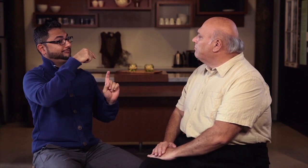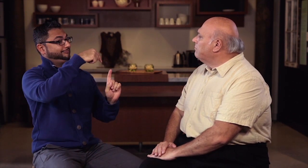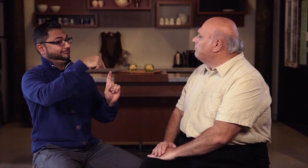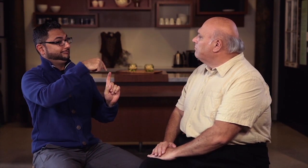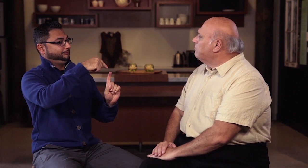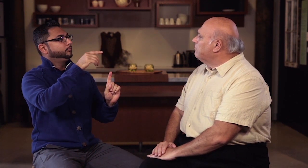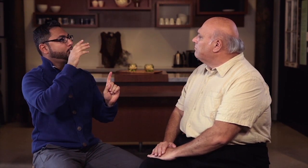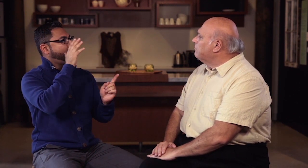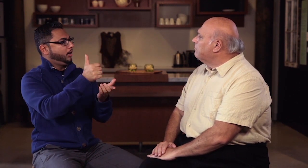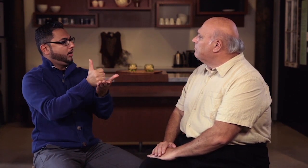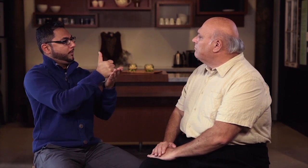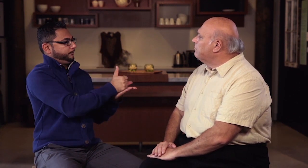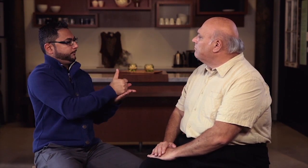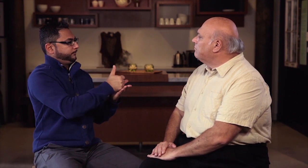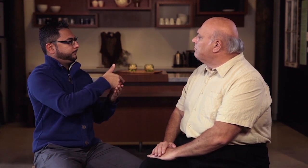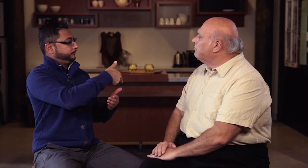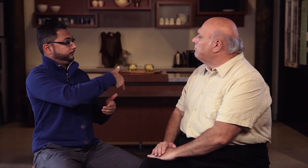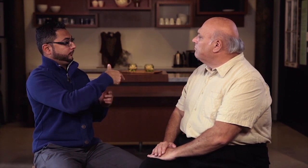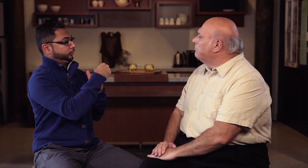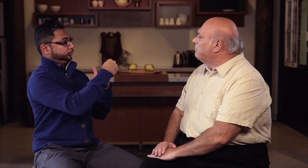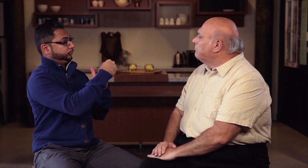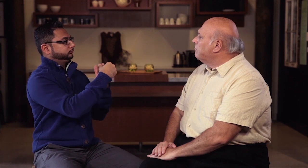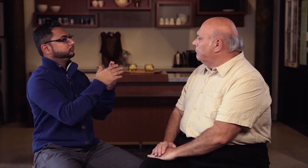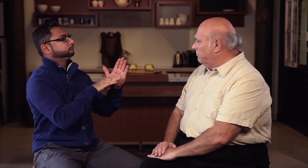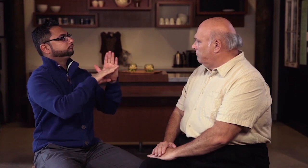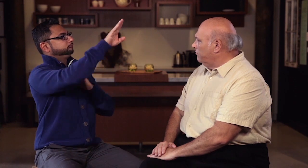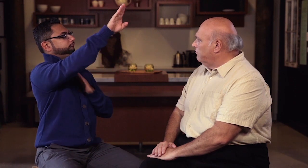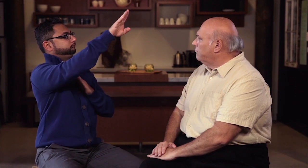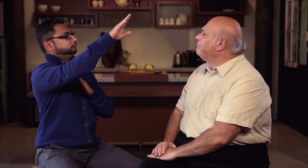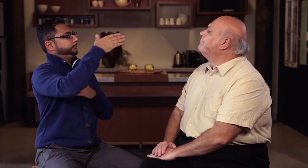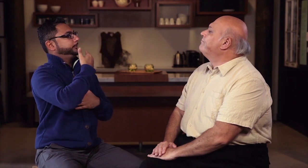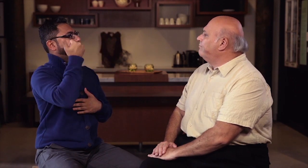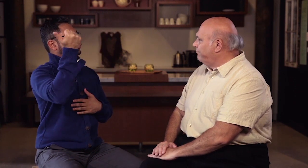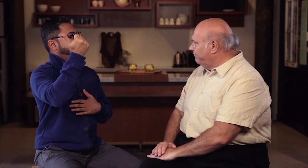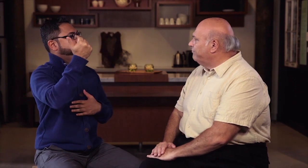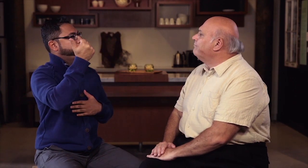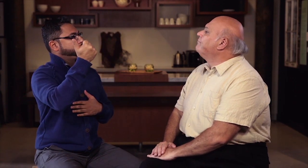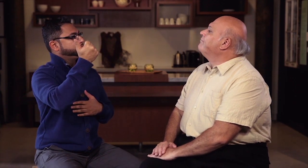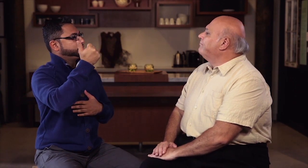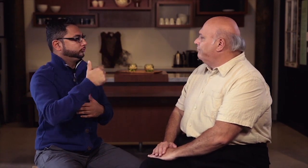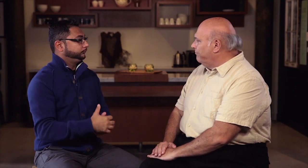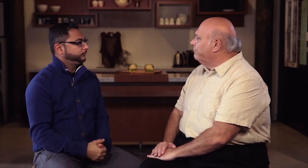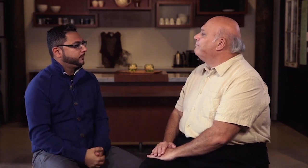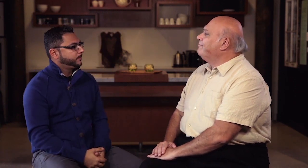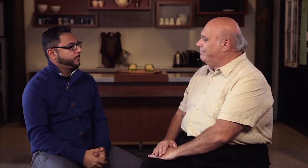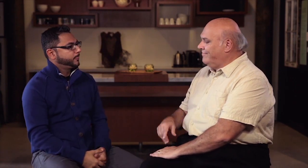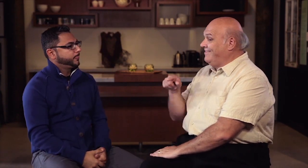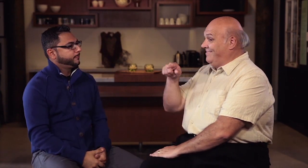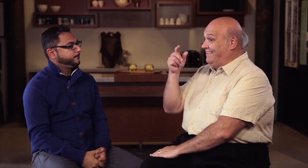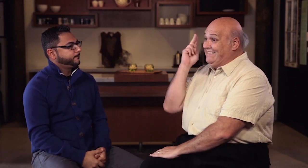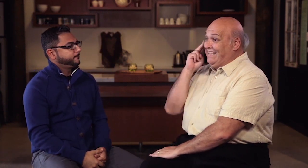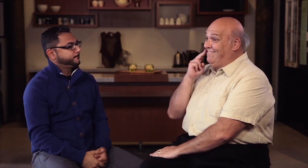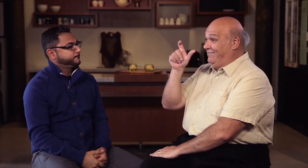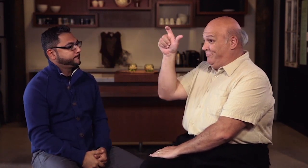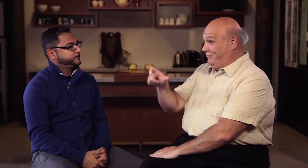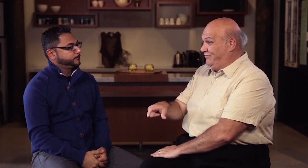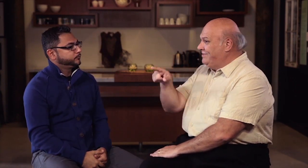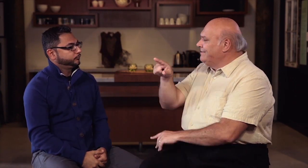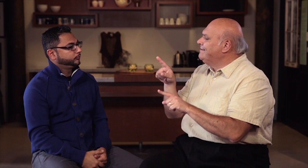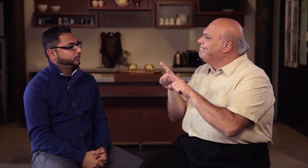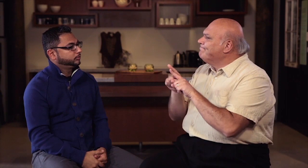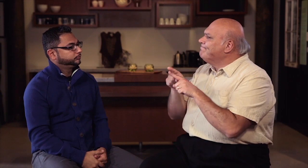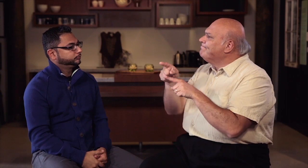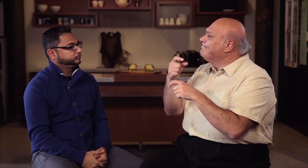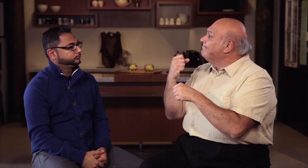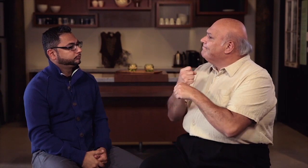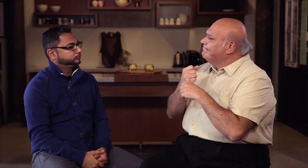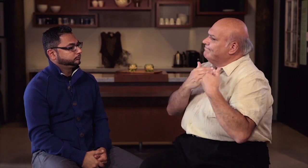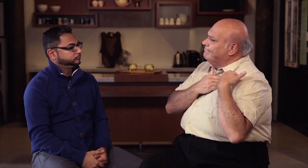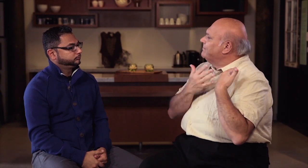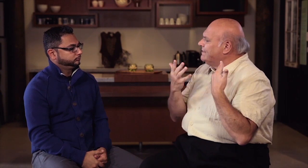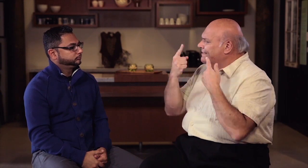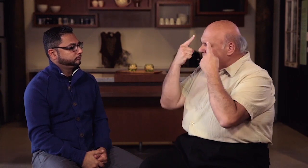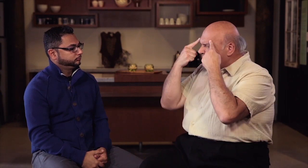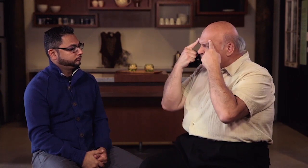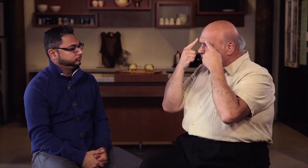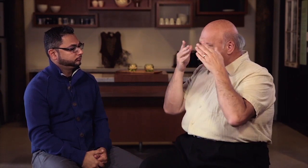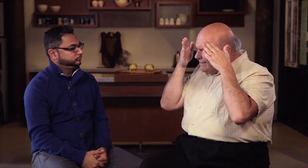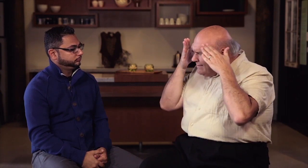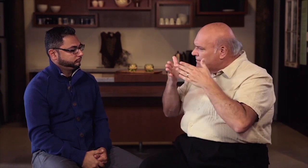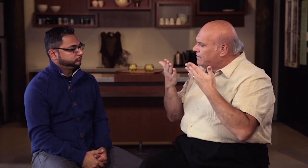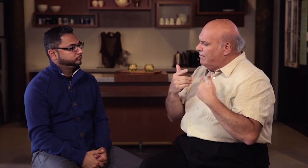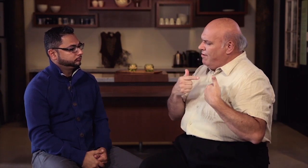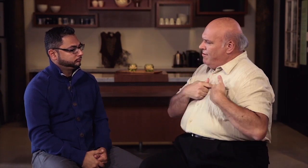and it helps the person to do better. The Deaf person needs to have passion for the work that needs